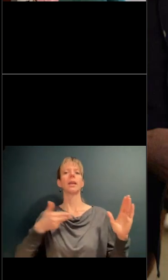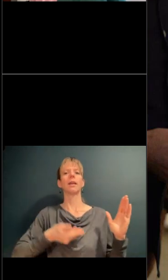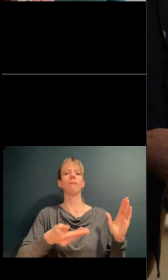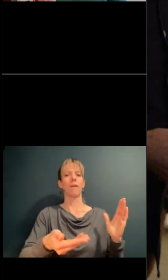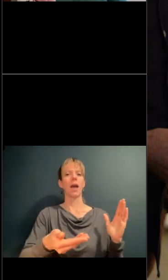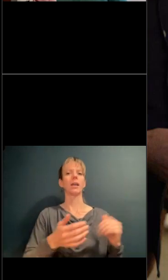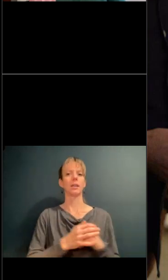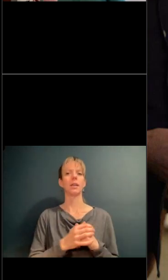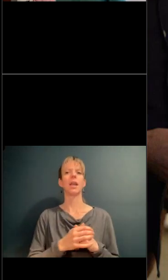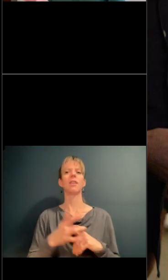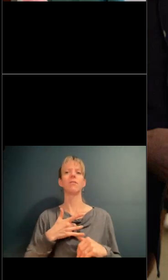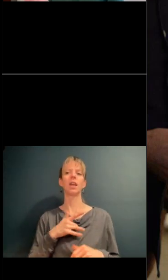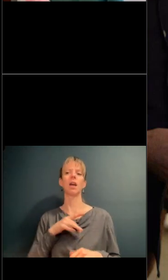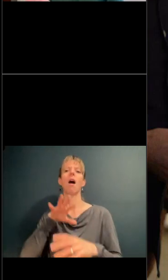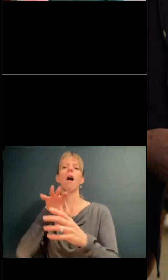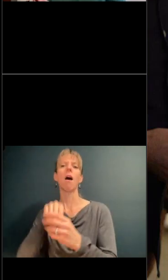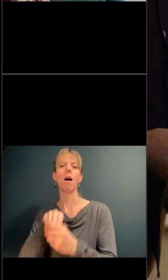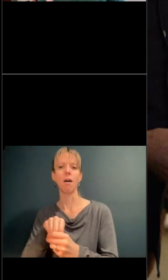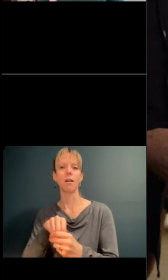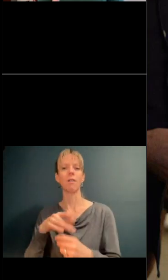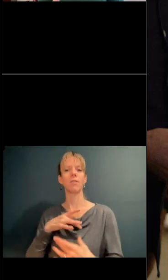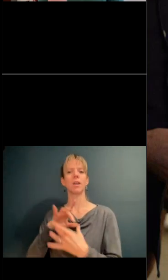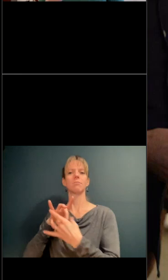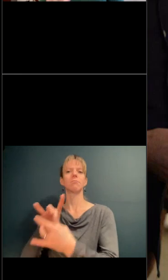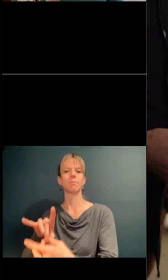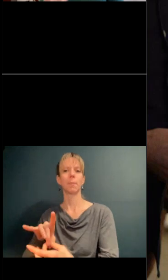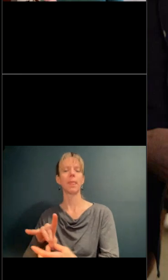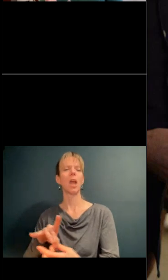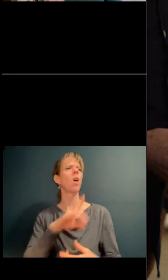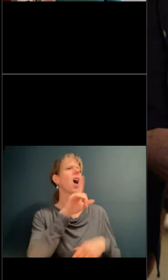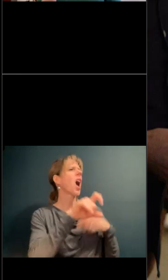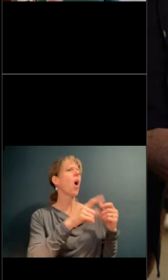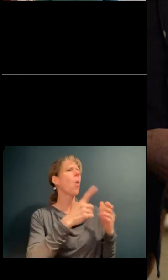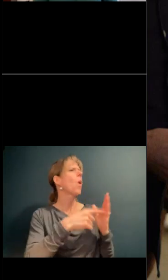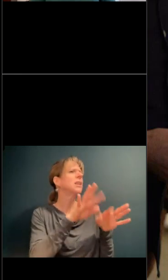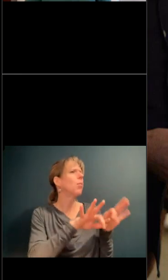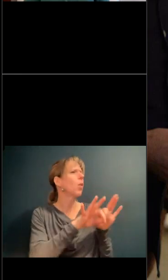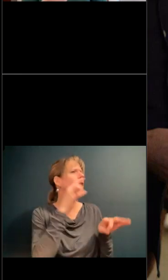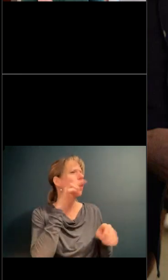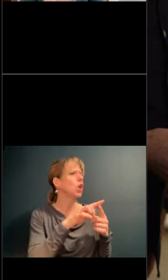those questions of what matters most to you. How might we become a place of belonging for you?